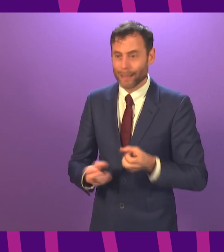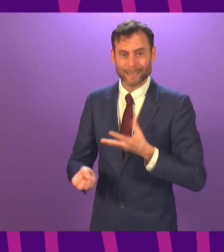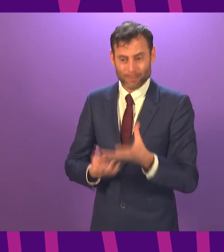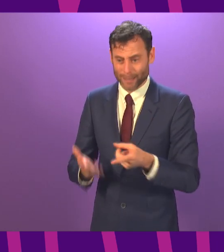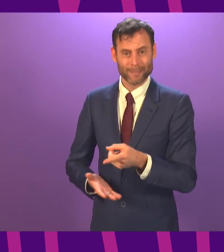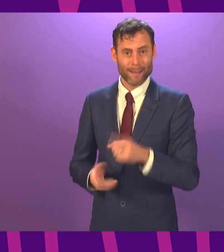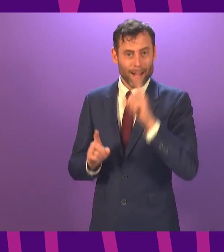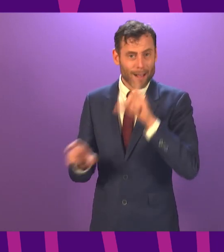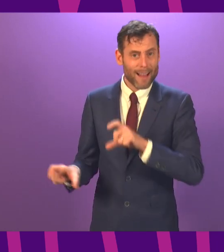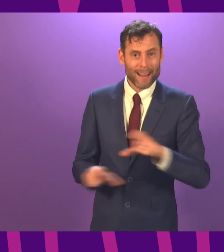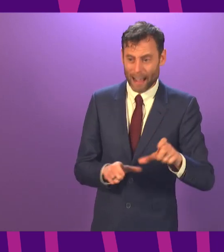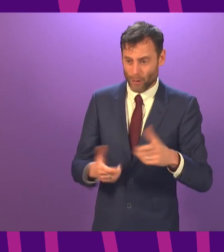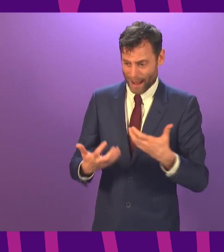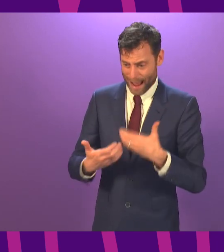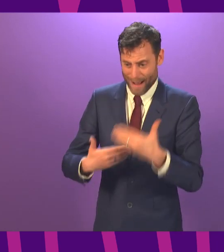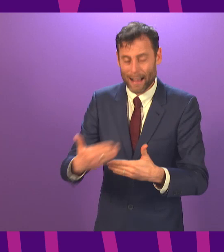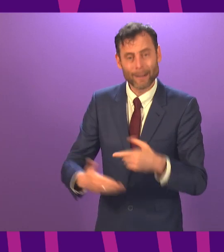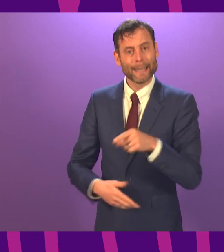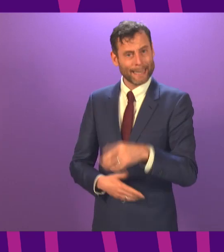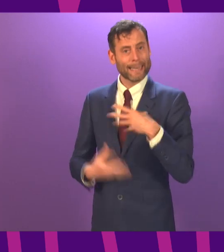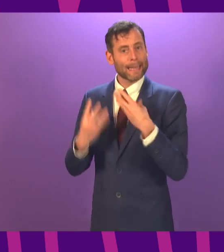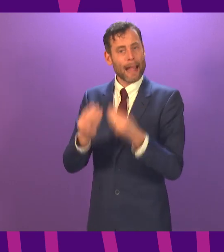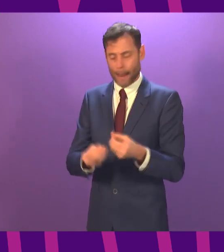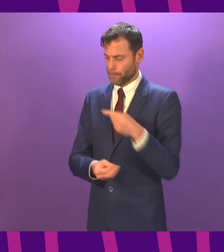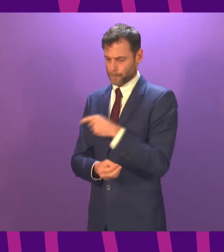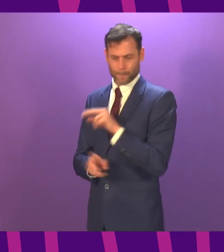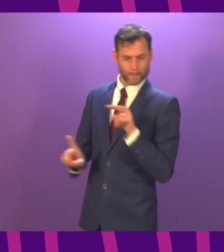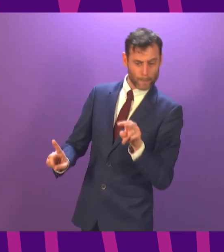the funding that is currently in place. We will continue to do everything that we can,